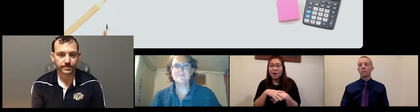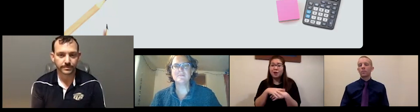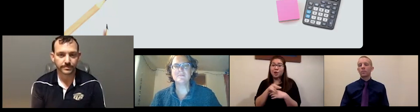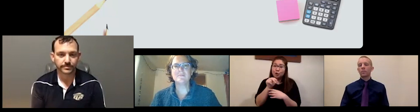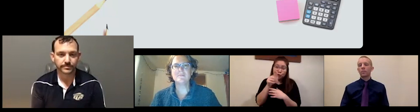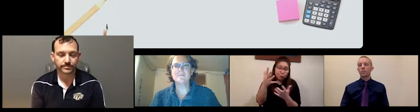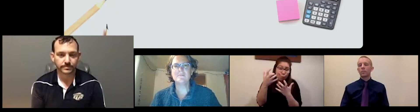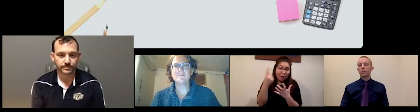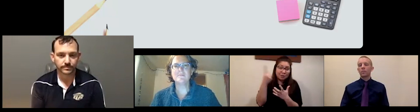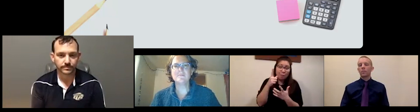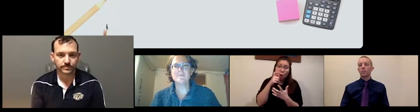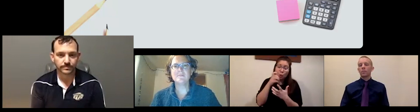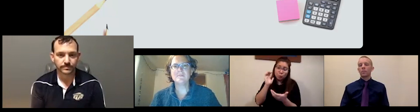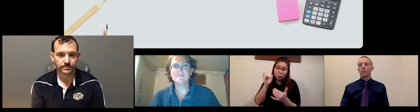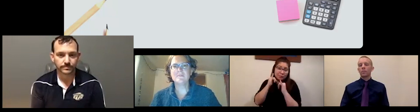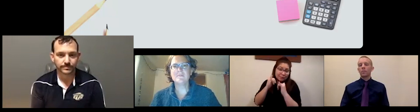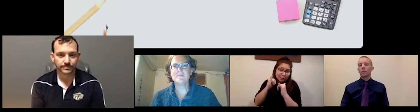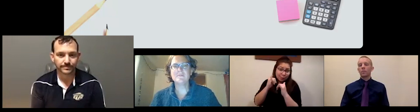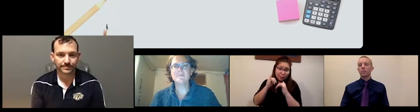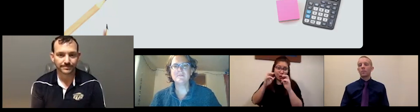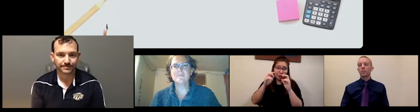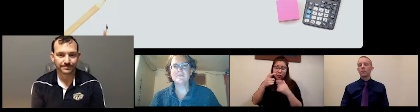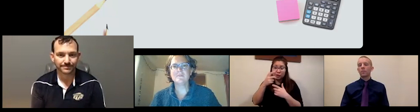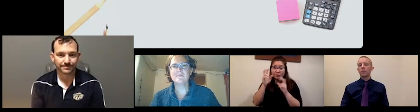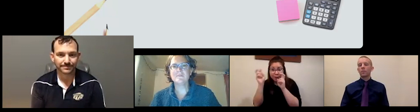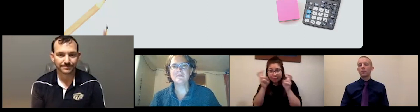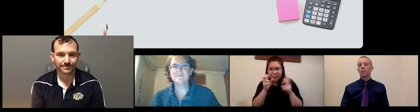Do you want someone who knows similar topics or